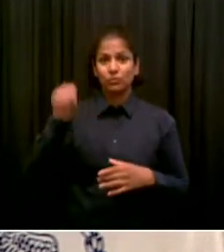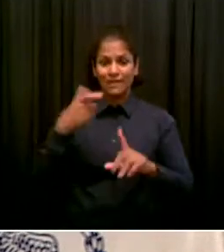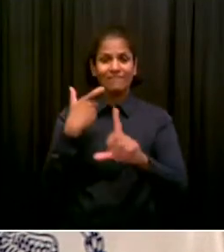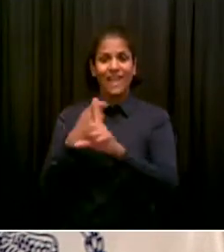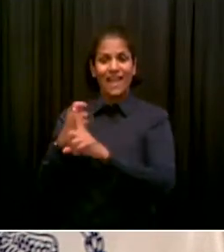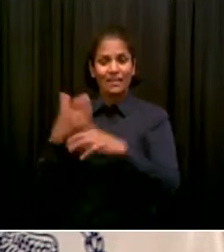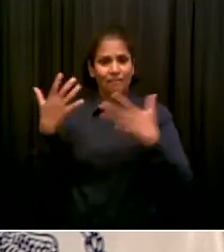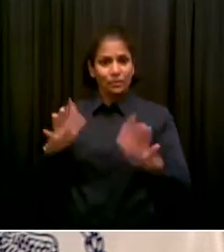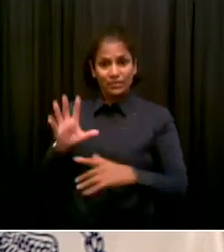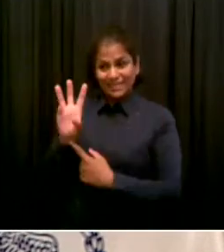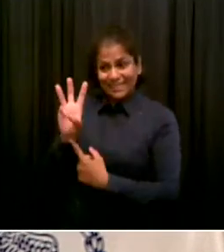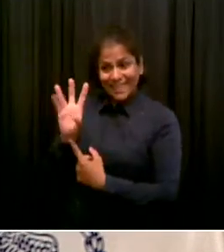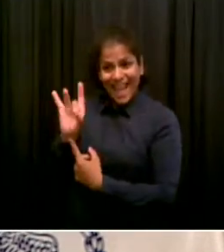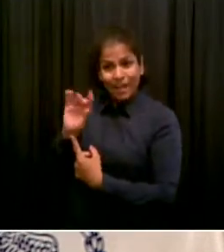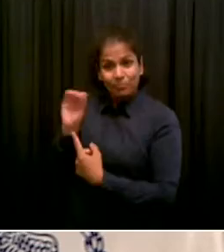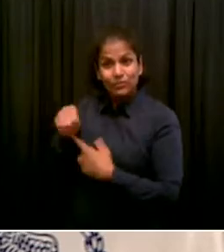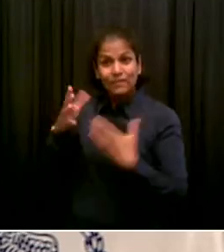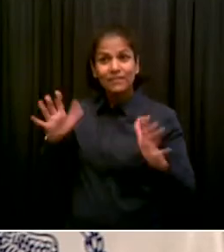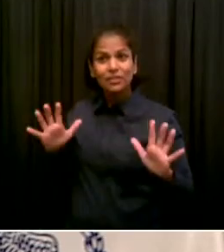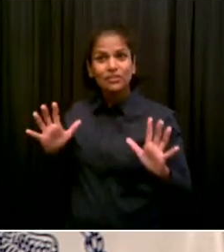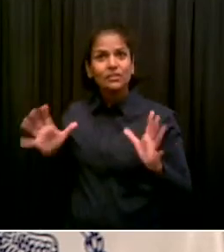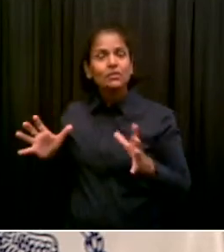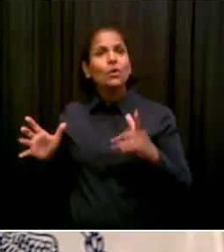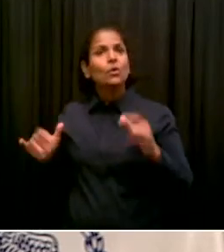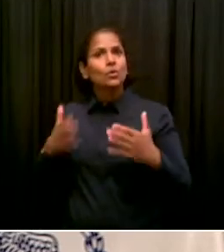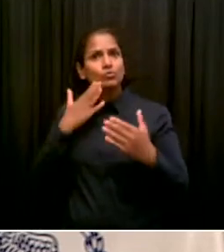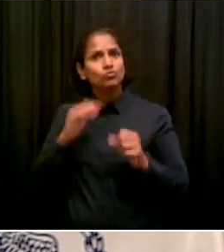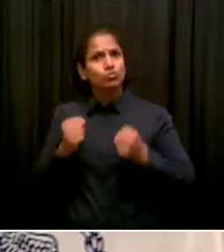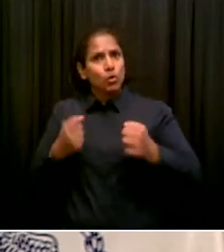KEEPS CLIMBING.